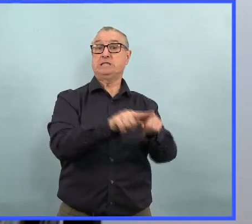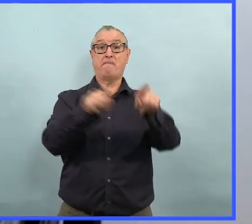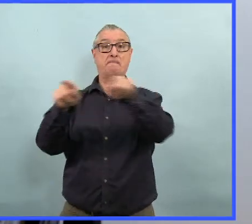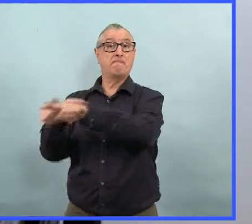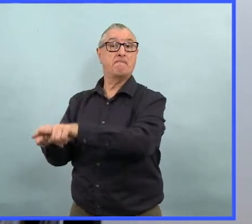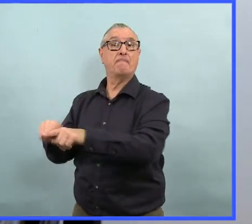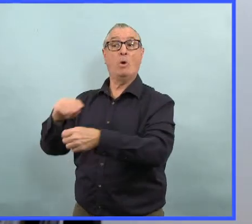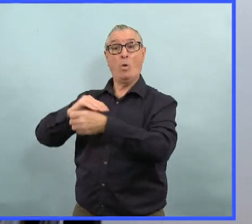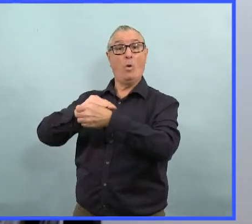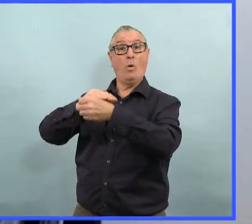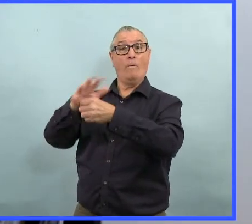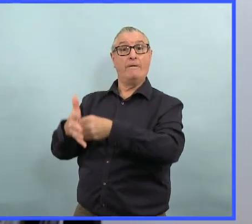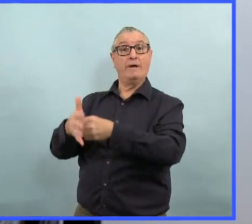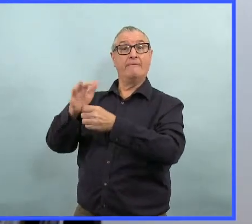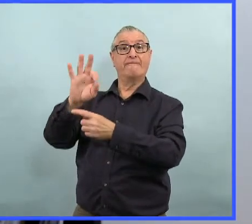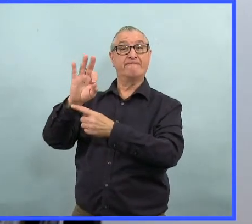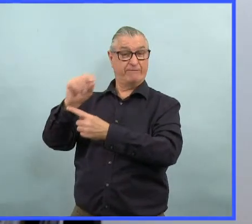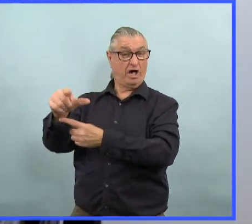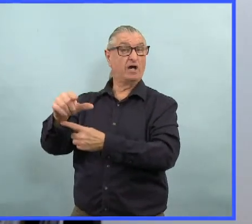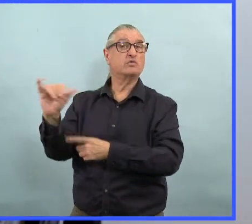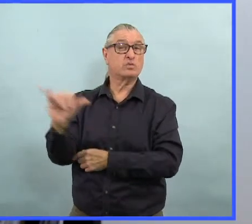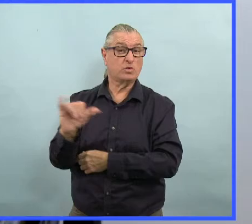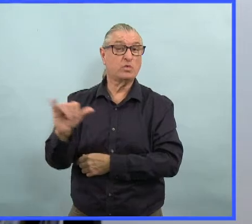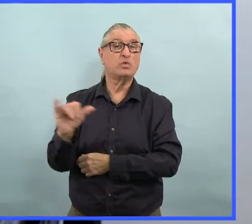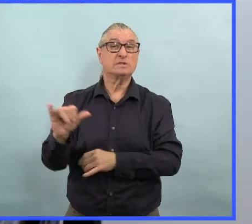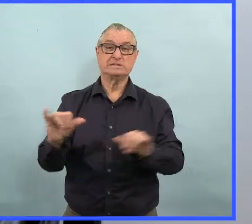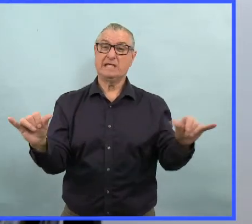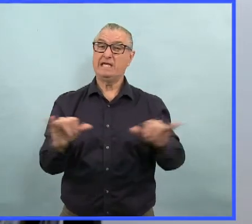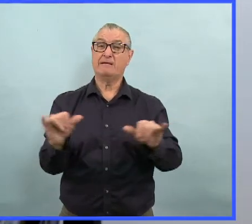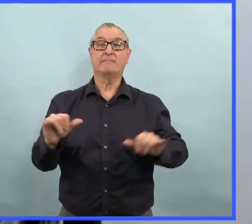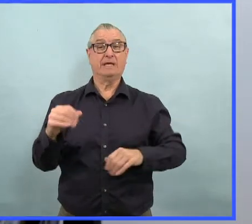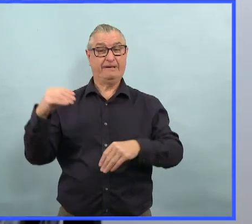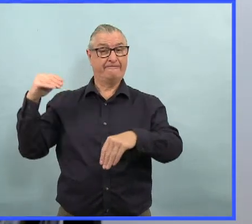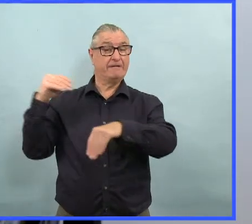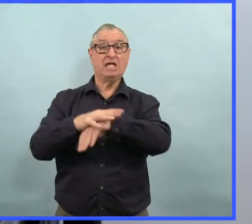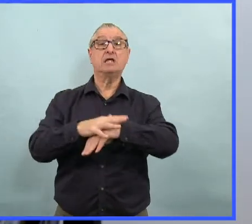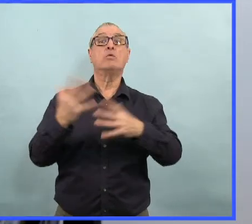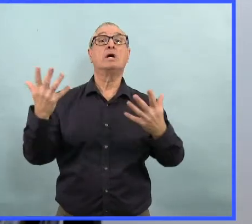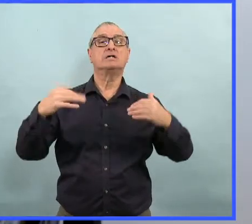depression disordered sleep and fatigue along with the other cognitive impairments that i mentioned